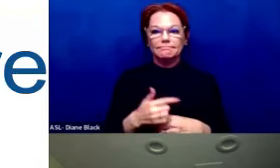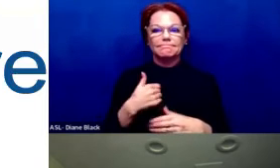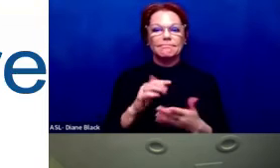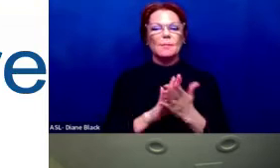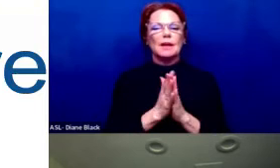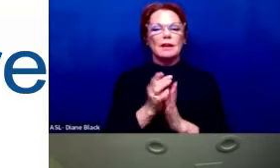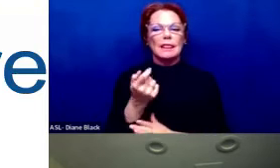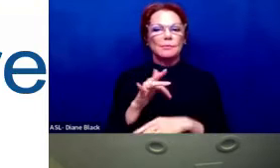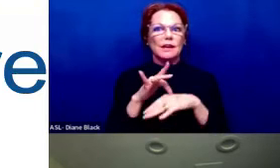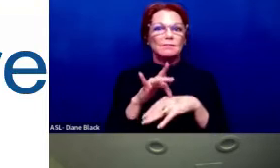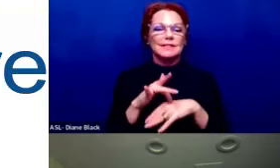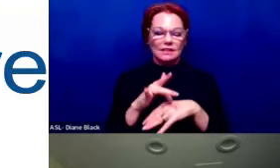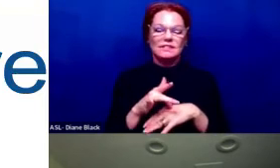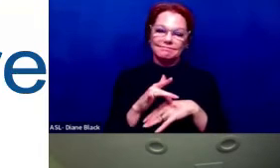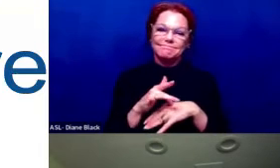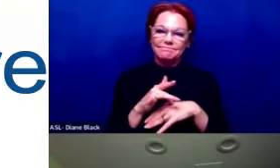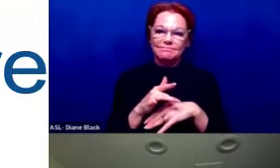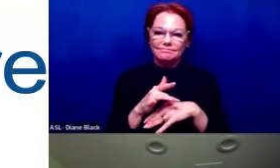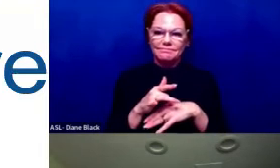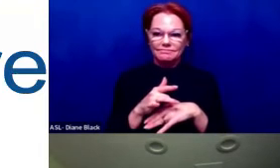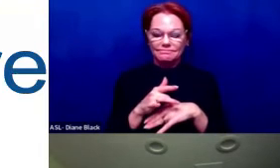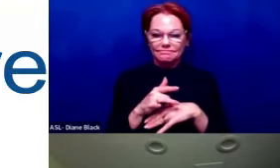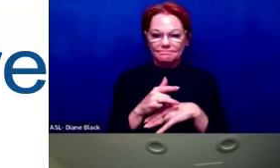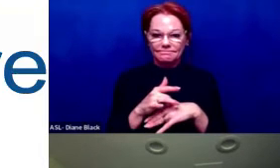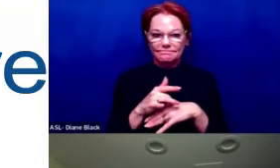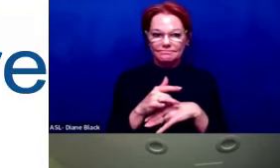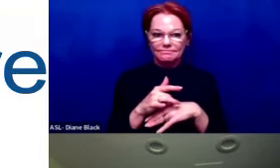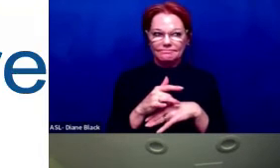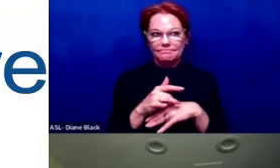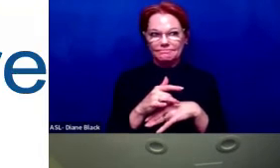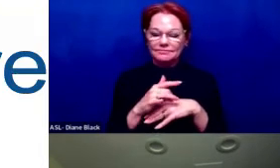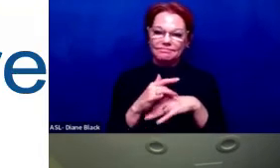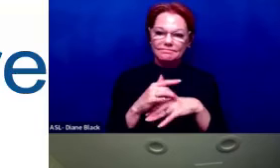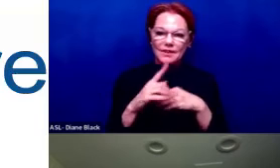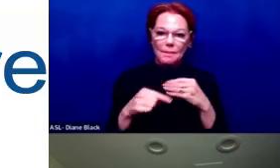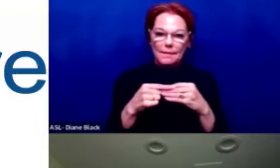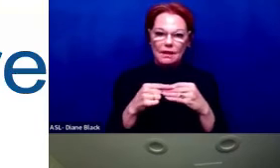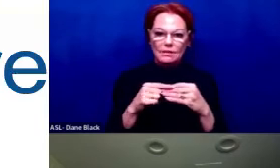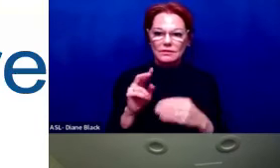obsessive about about neuroplasticity, lifelong